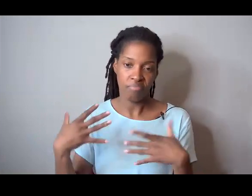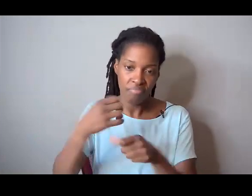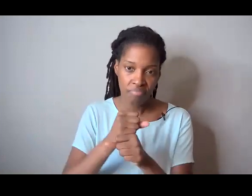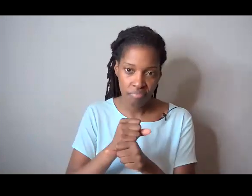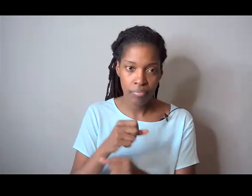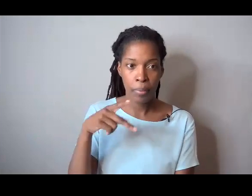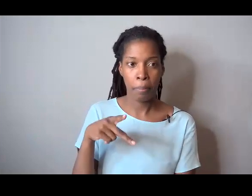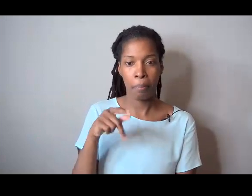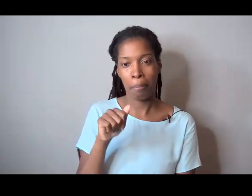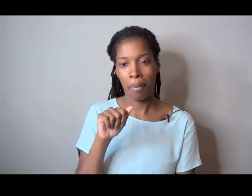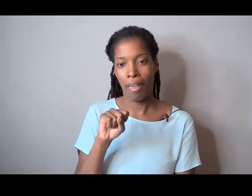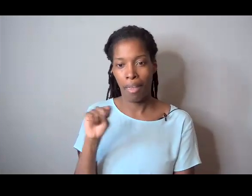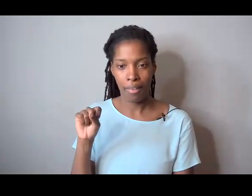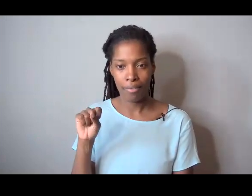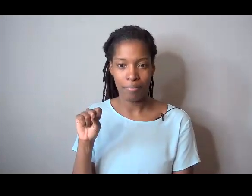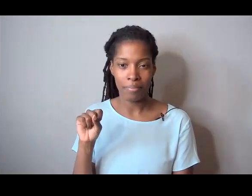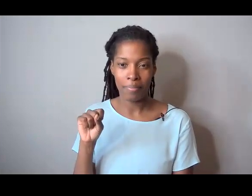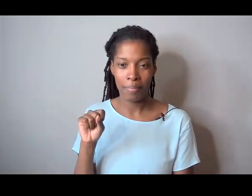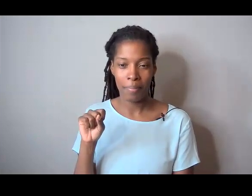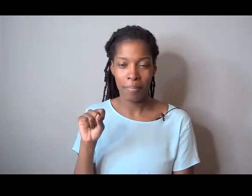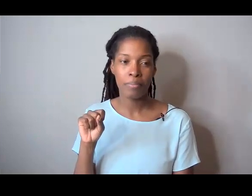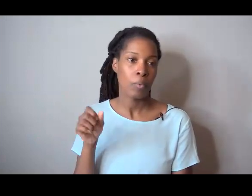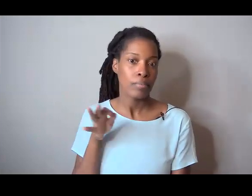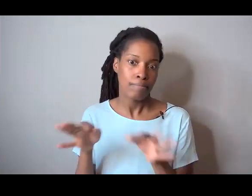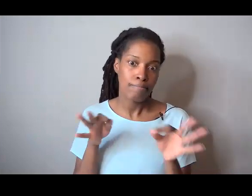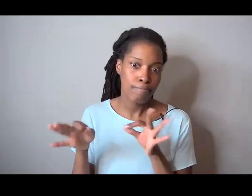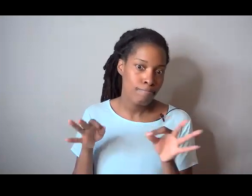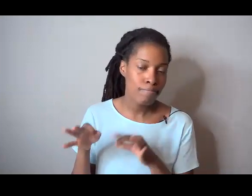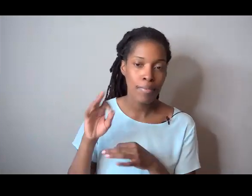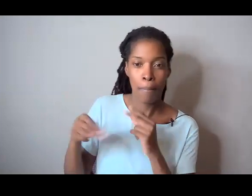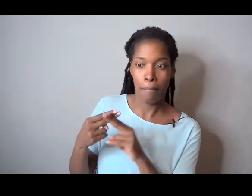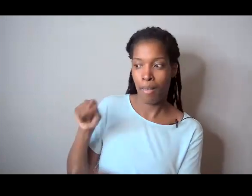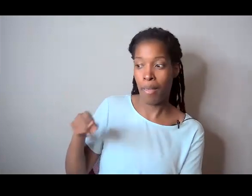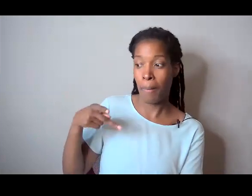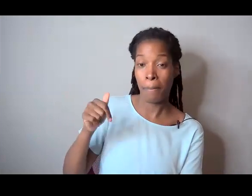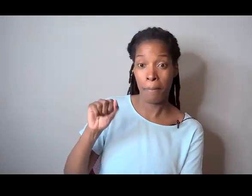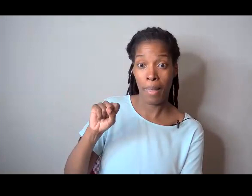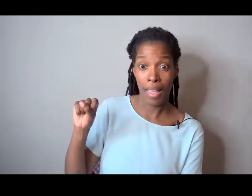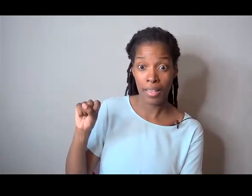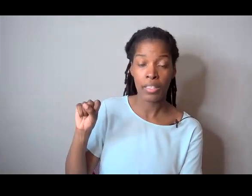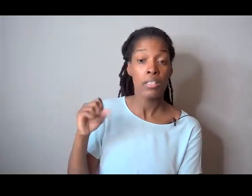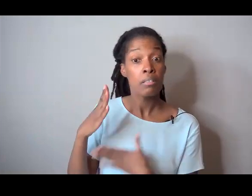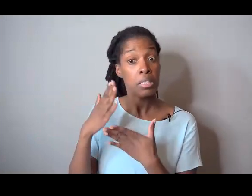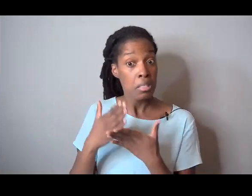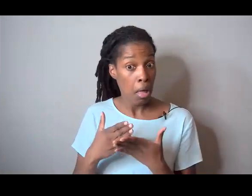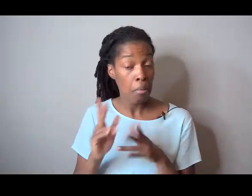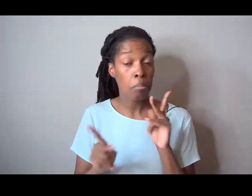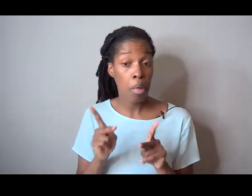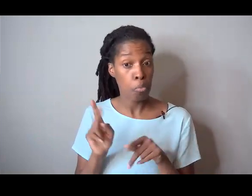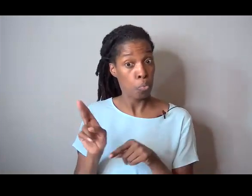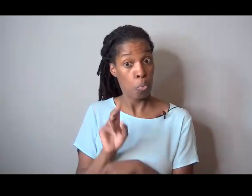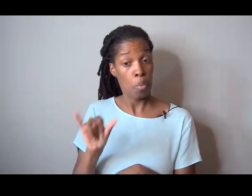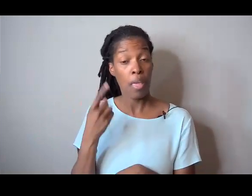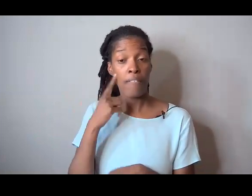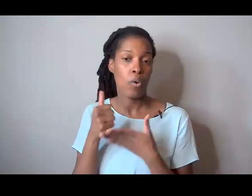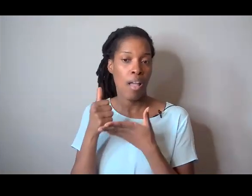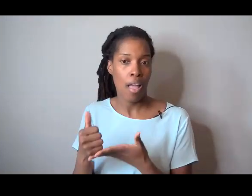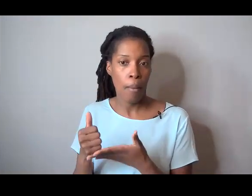for short. And PASS is a way that some people can get some help with starting business expenses.